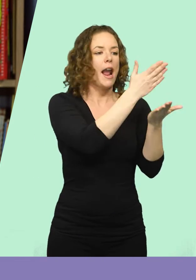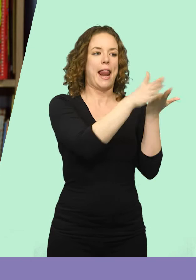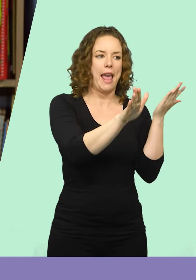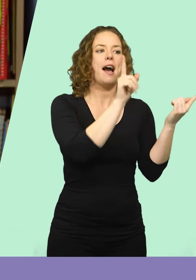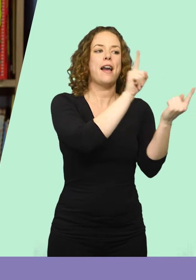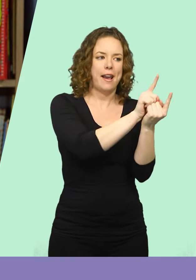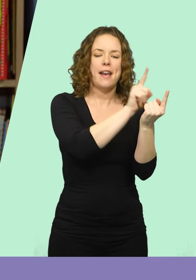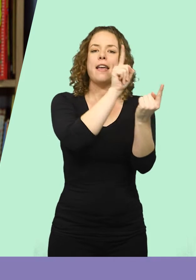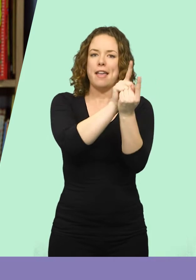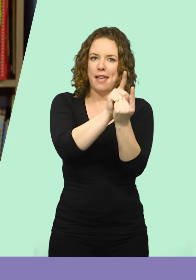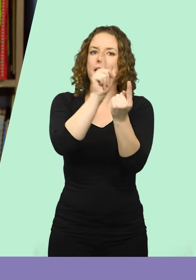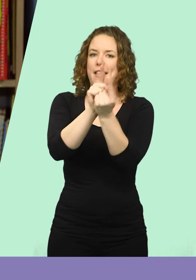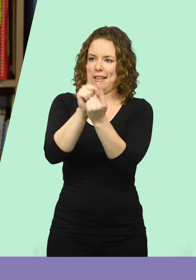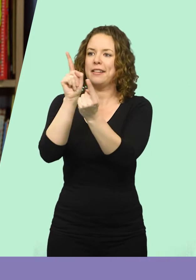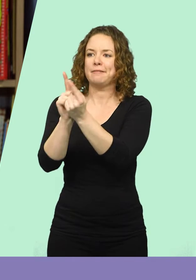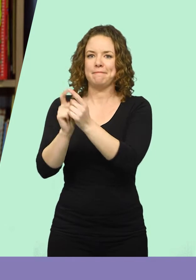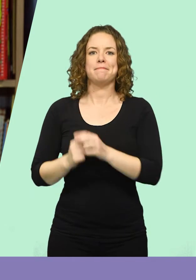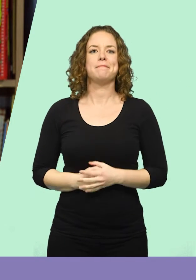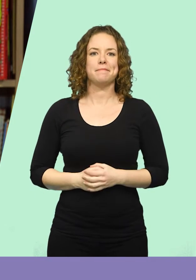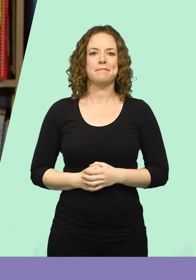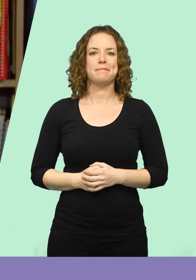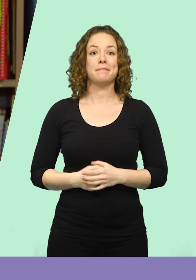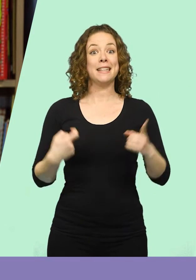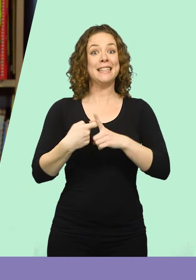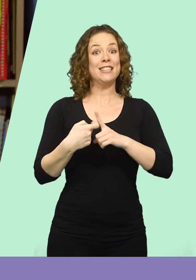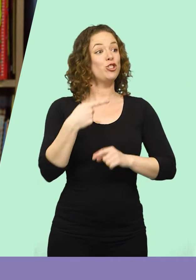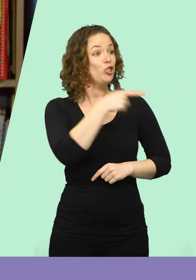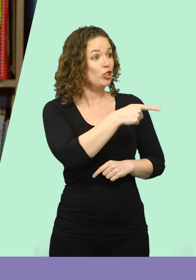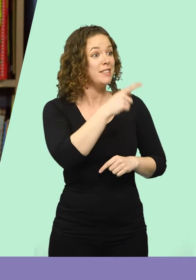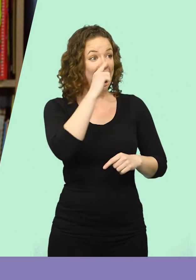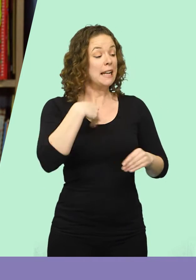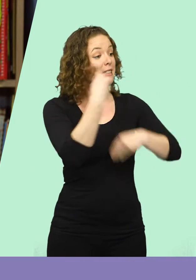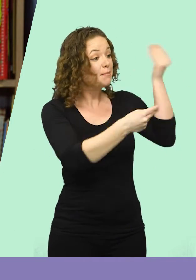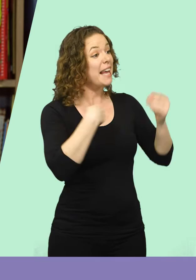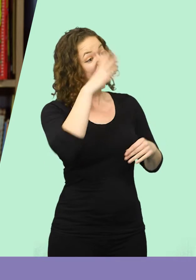And so that I was focused on one person speaking at a time. In the kitchen I don't really have time to